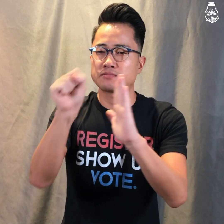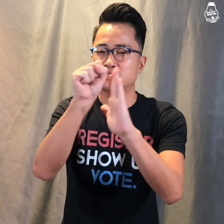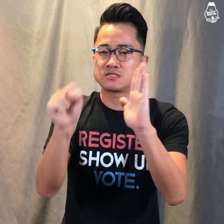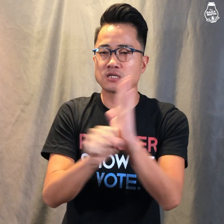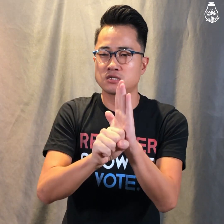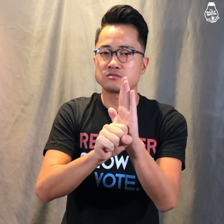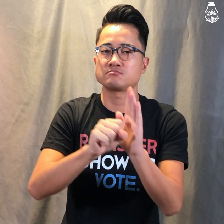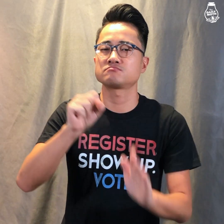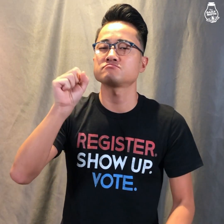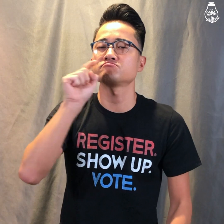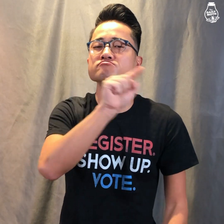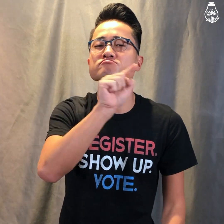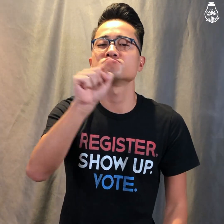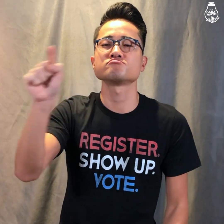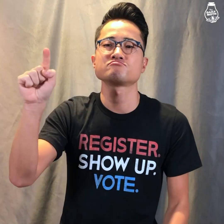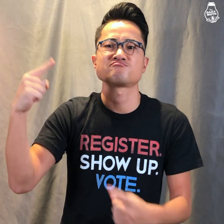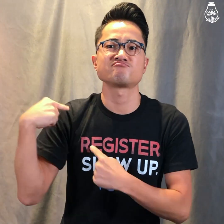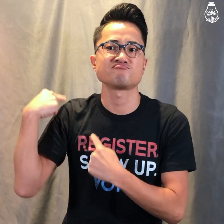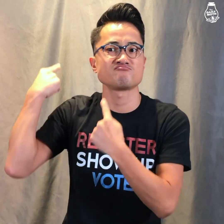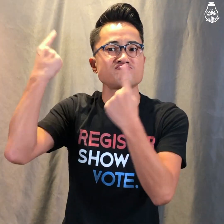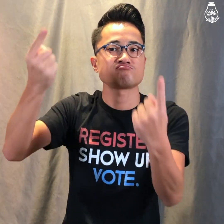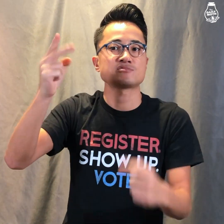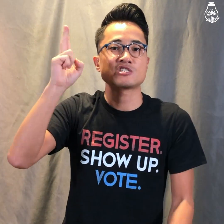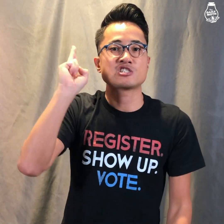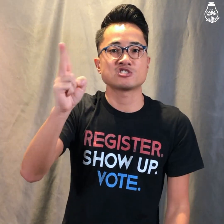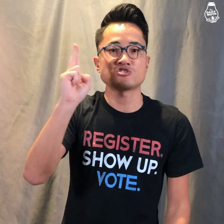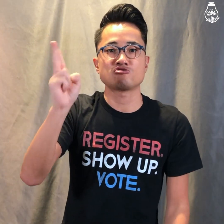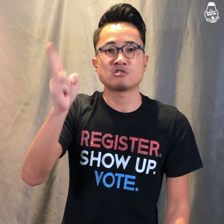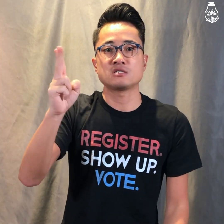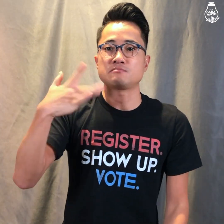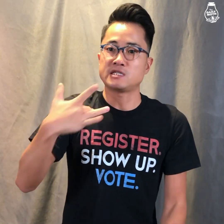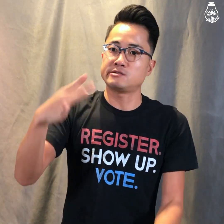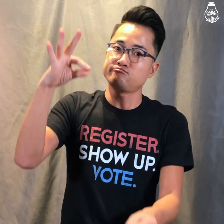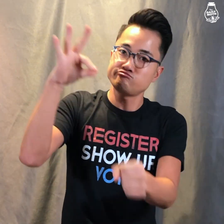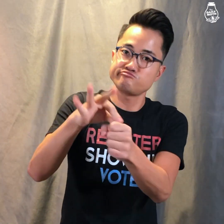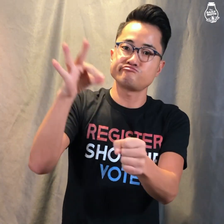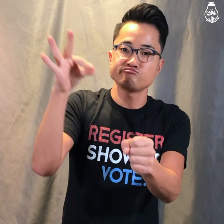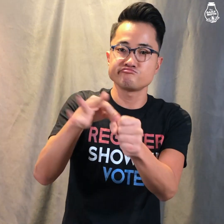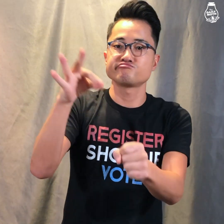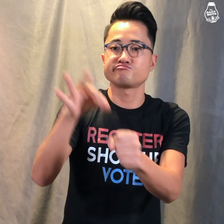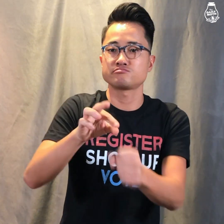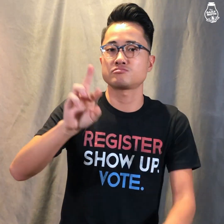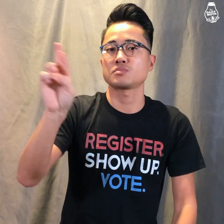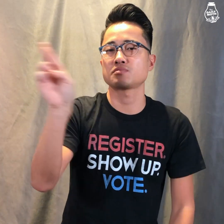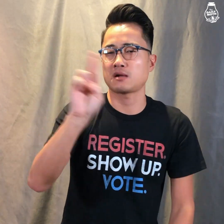There are certain states that have historically voted